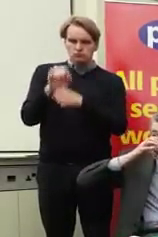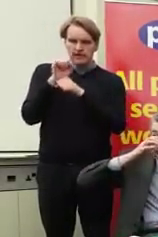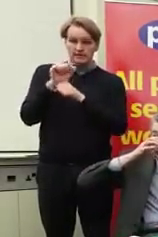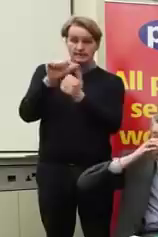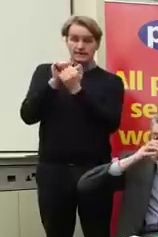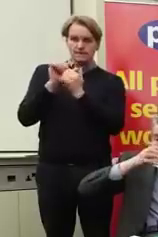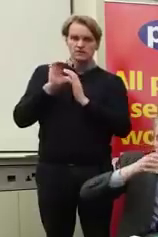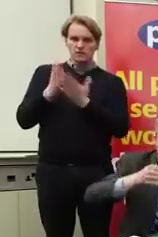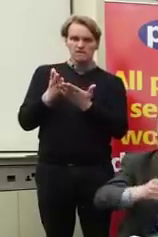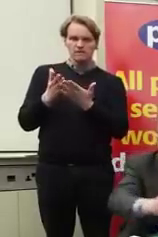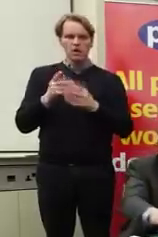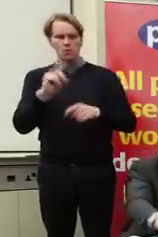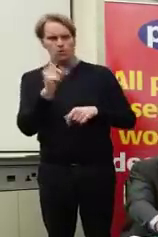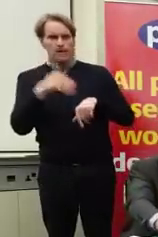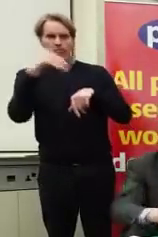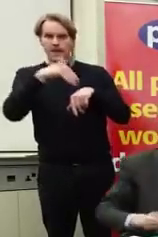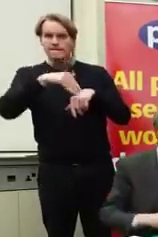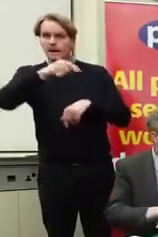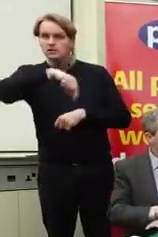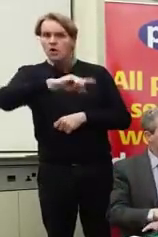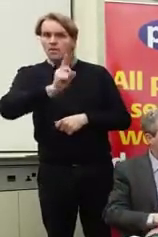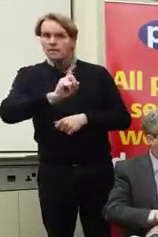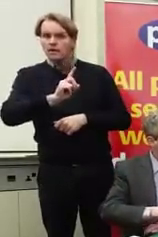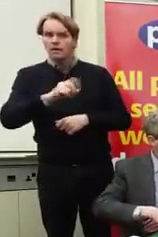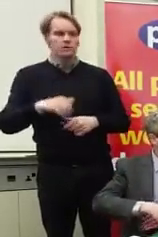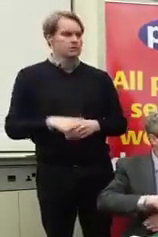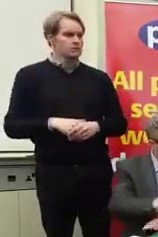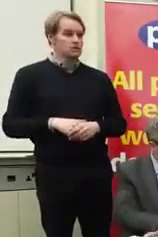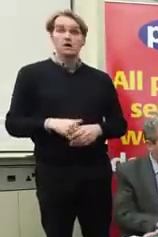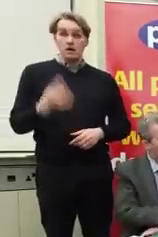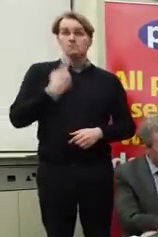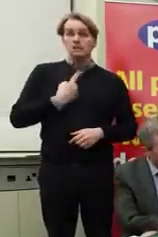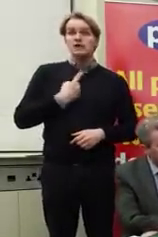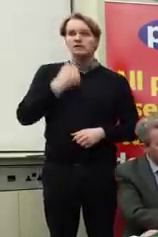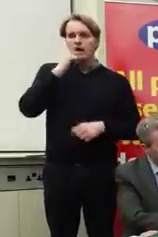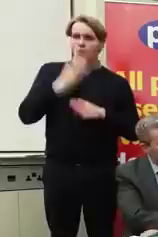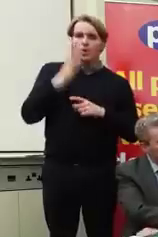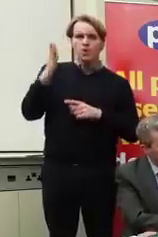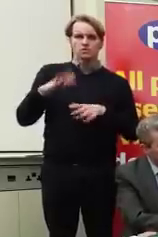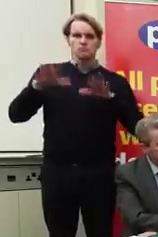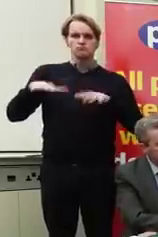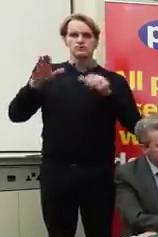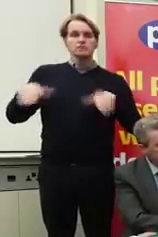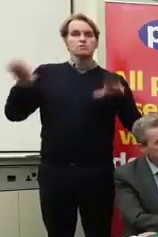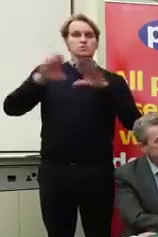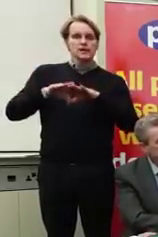on the individuals in those areas? Okay I'm hoping to get along to the British Museum next week as well as I can. If I can't there be someone from our